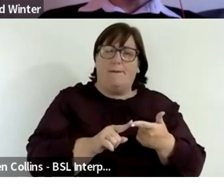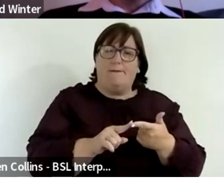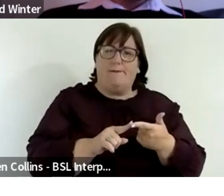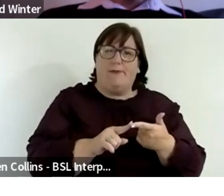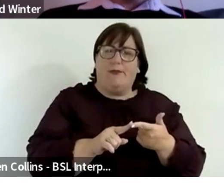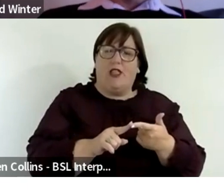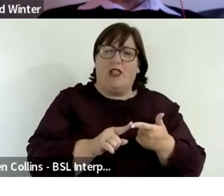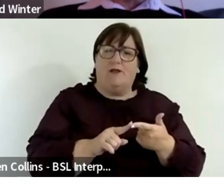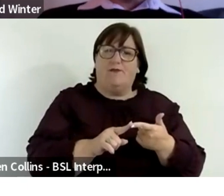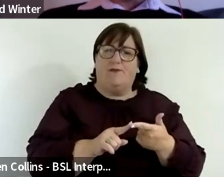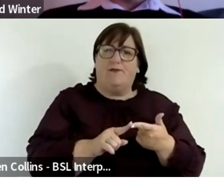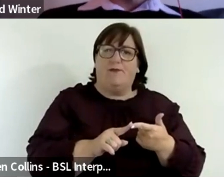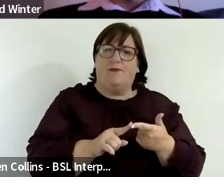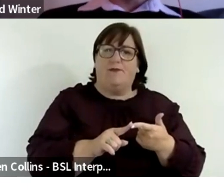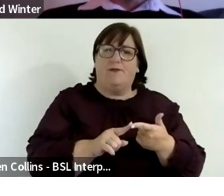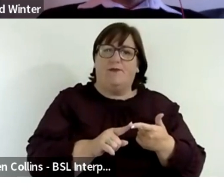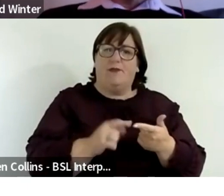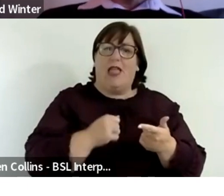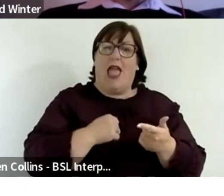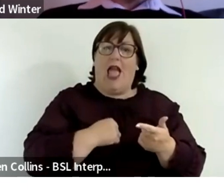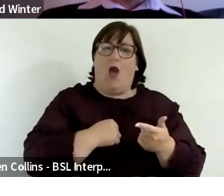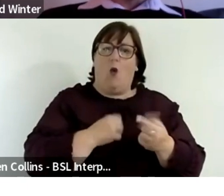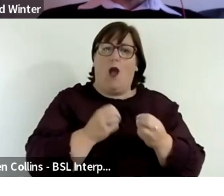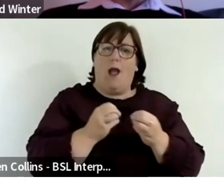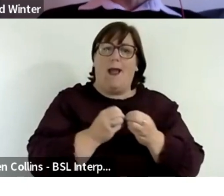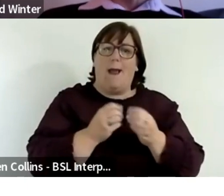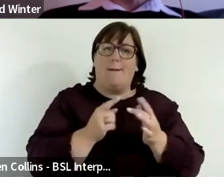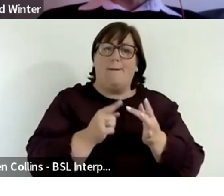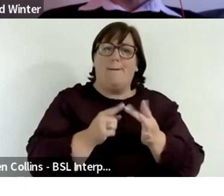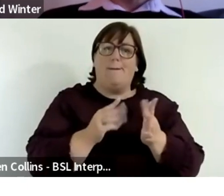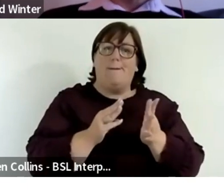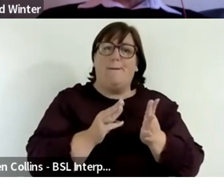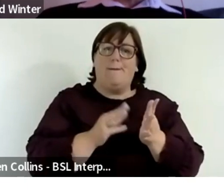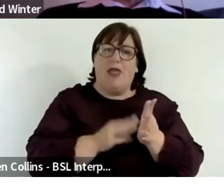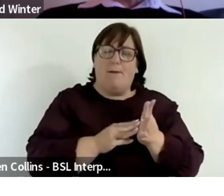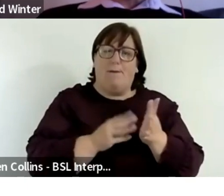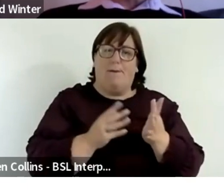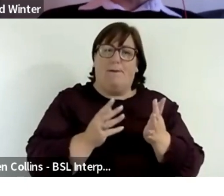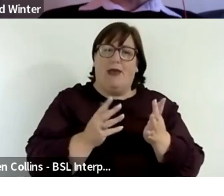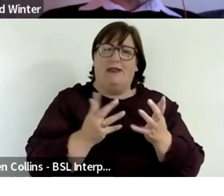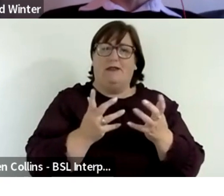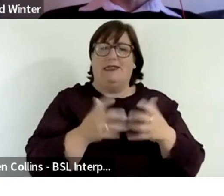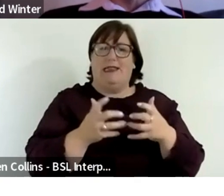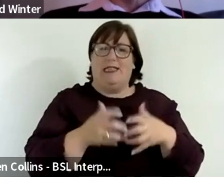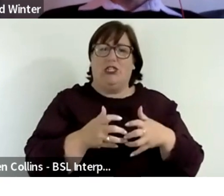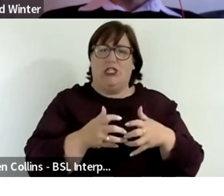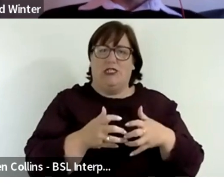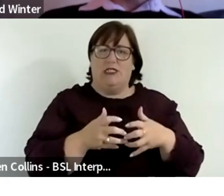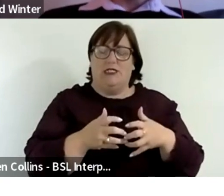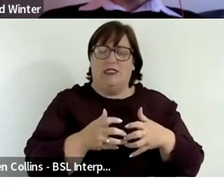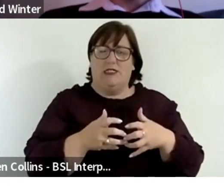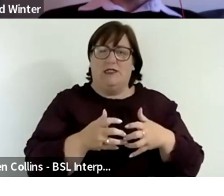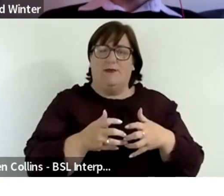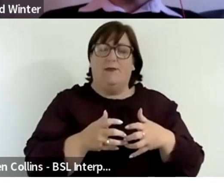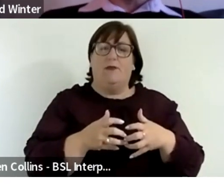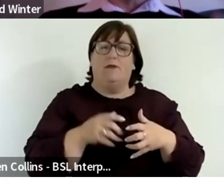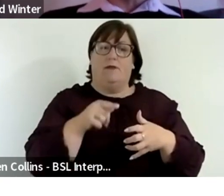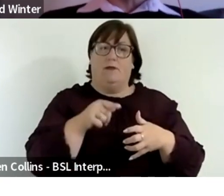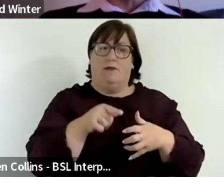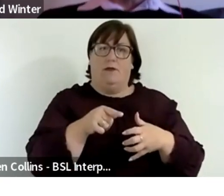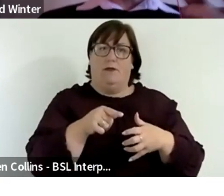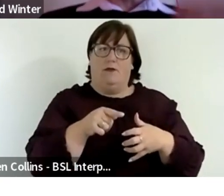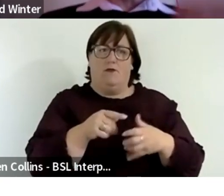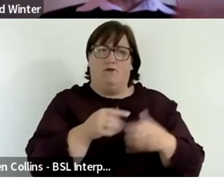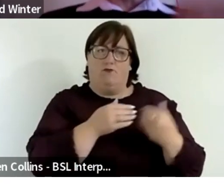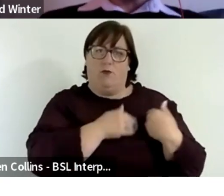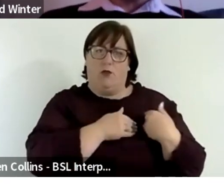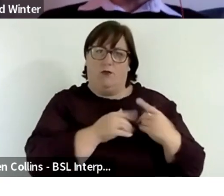and our BIN, business information, they have all the information of how